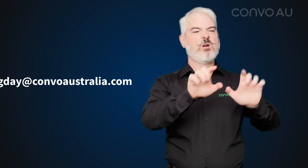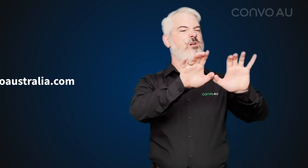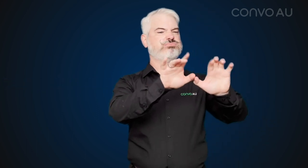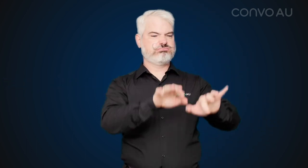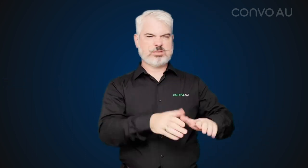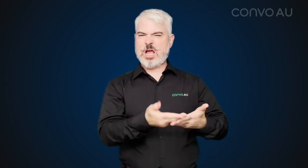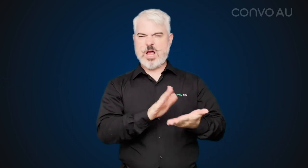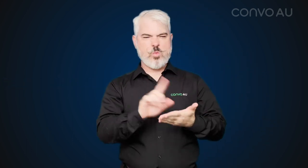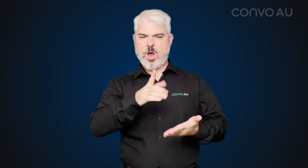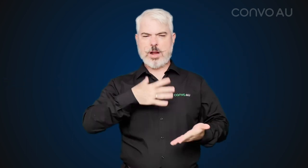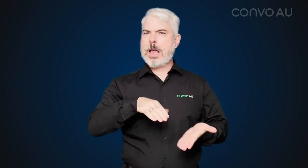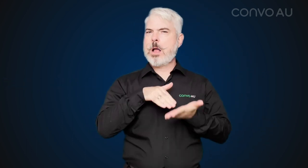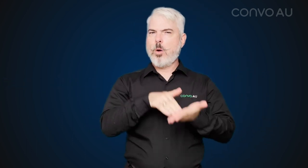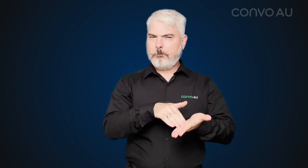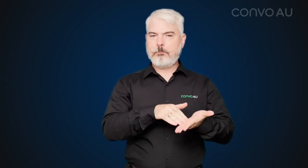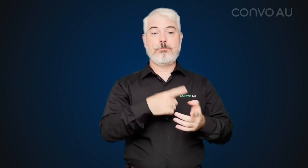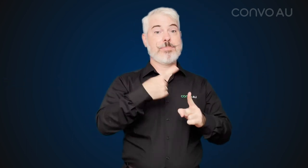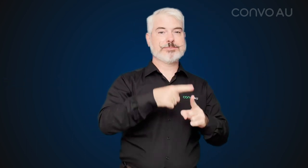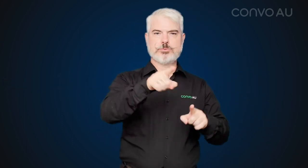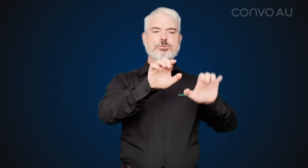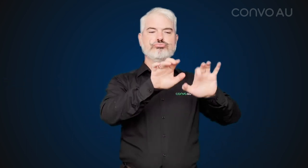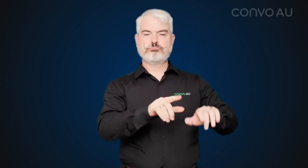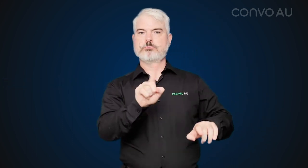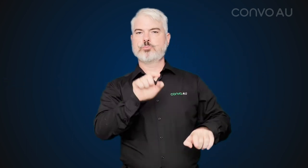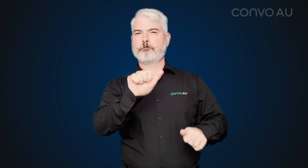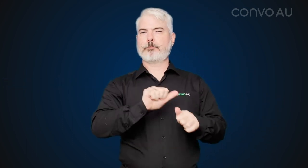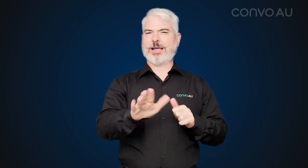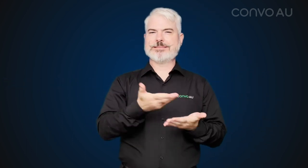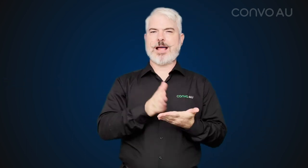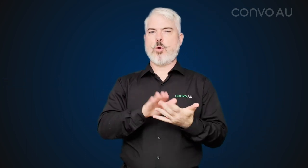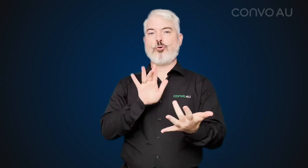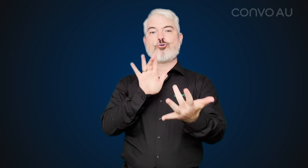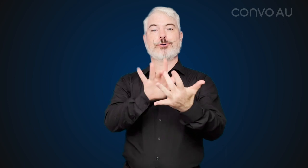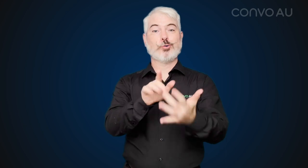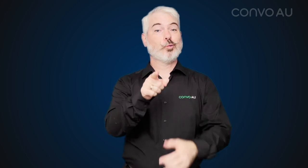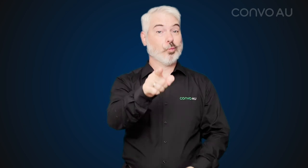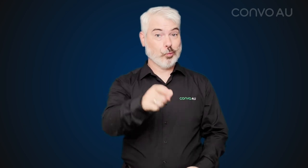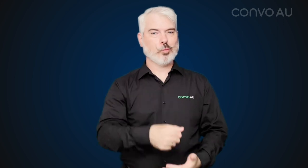with your query and best contact details,